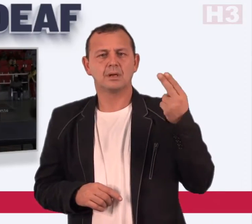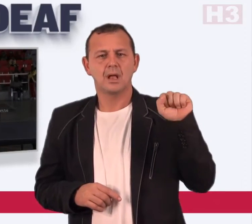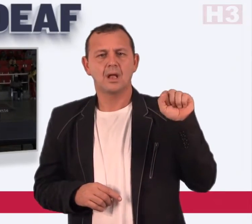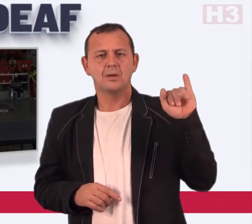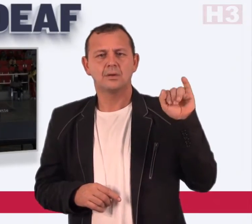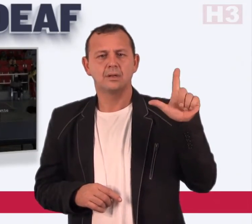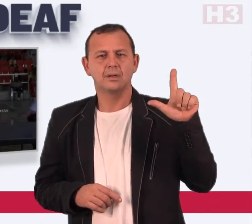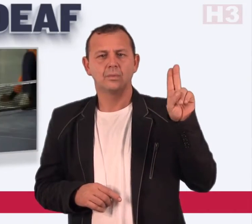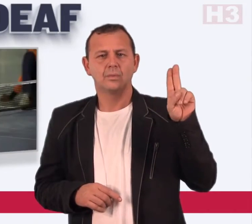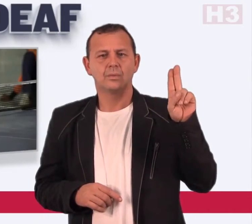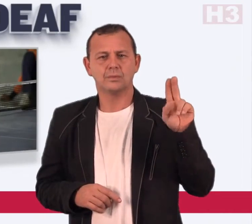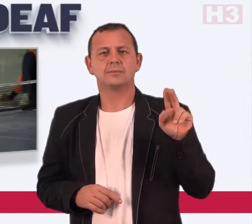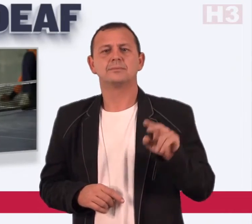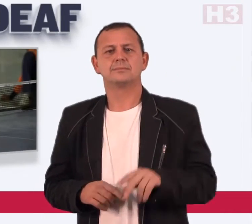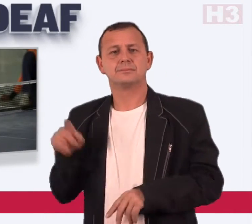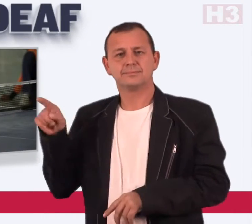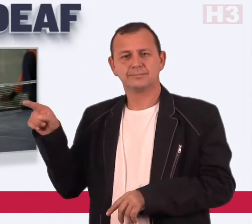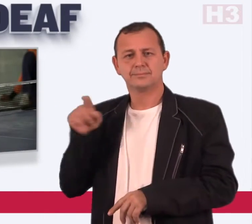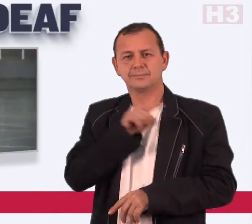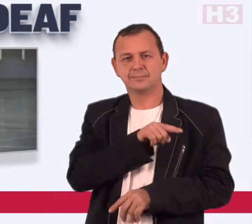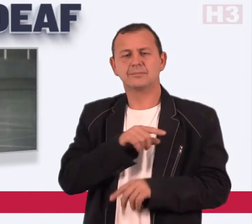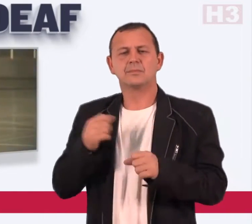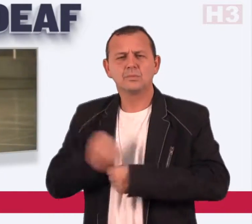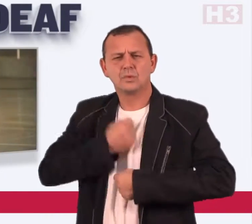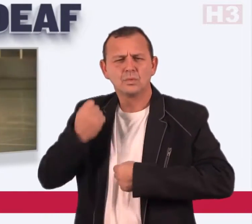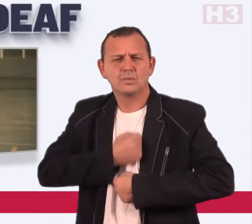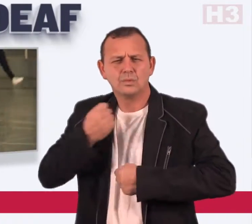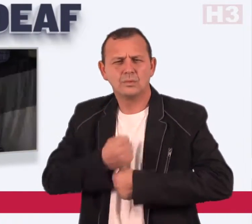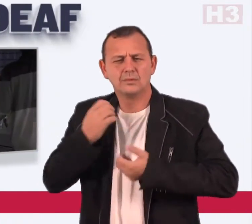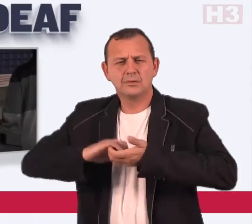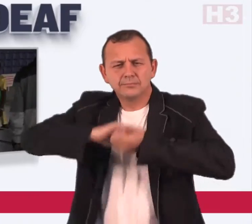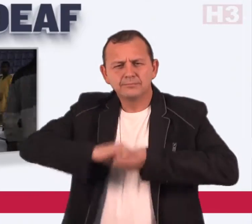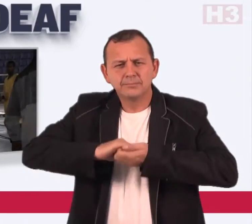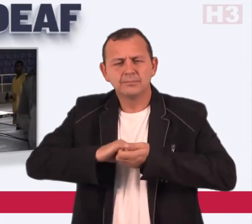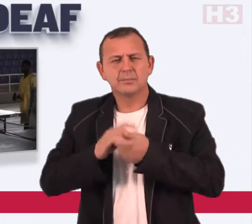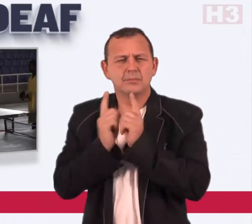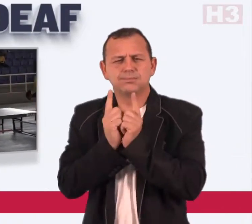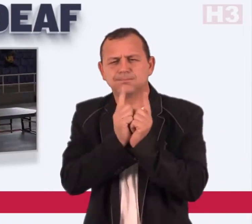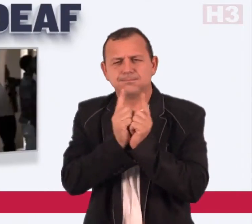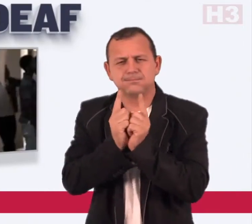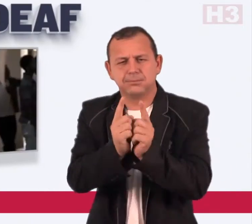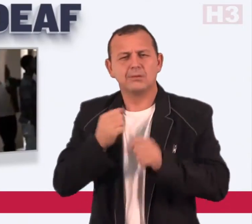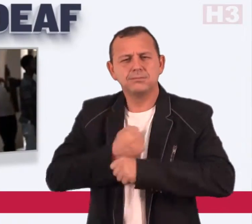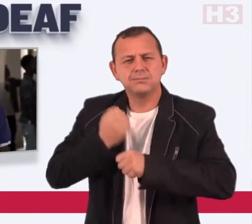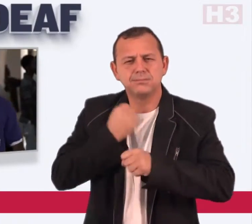Hailu, worked together to promote Deaf rights by